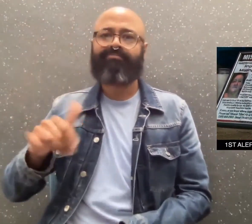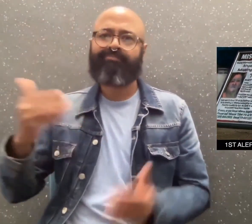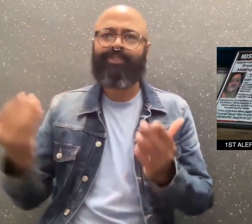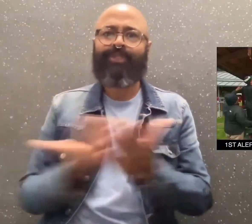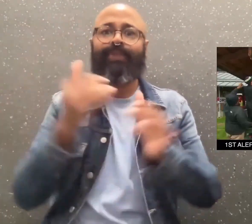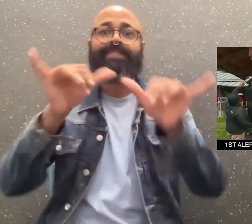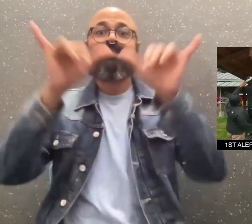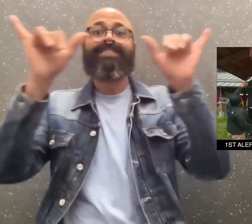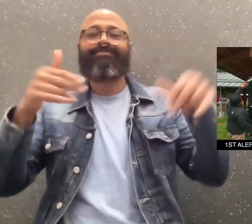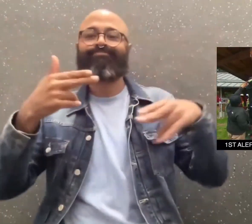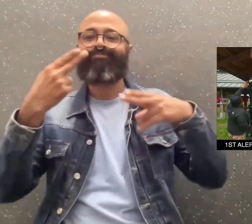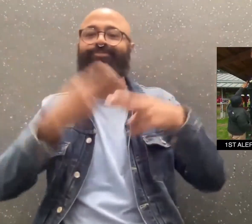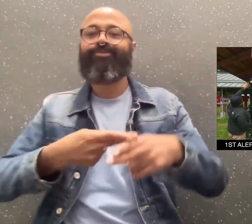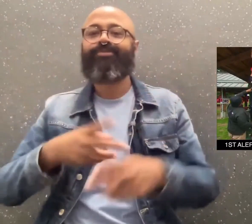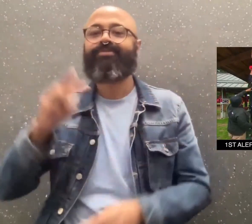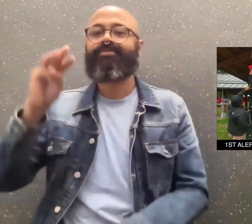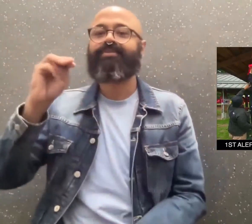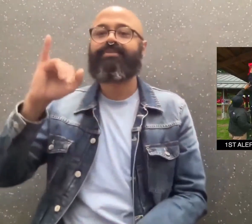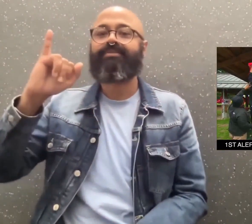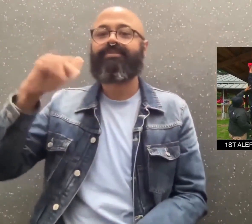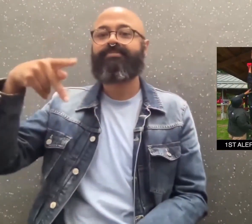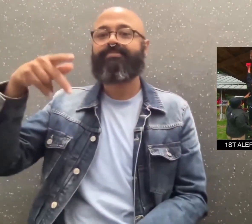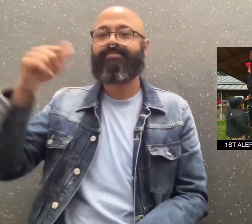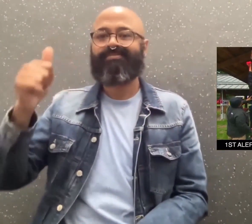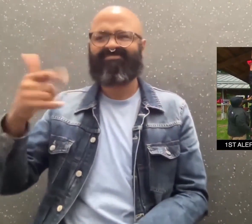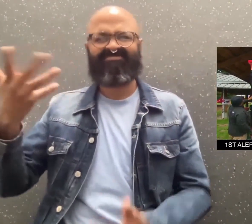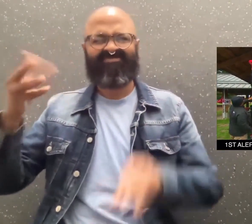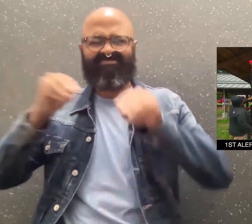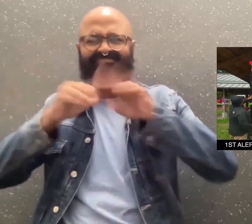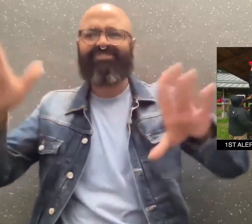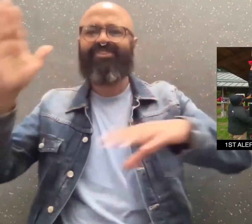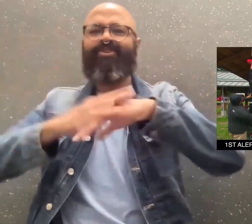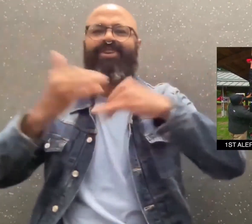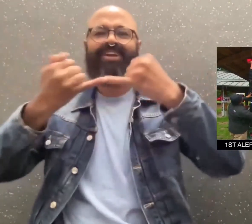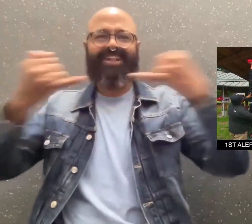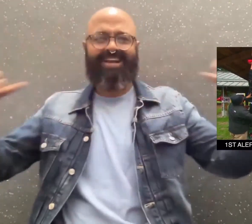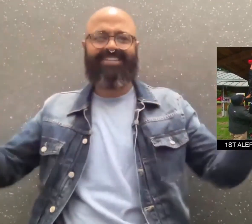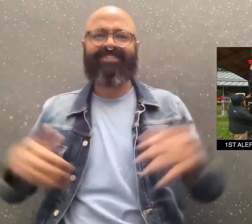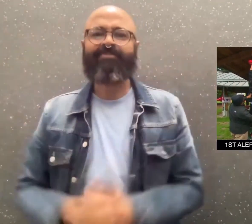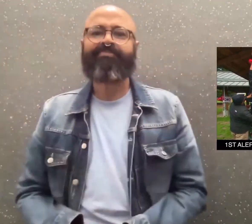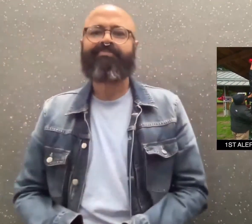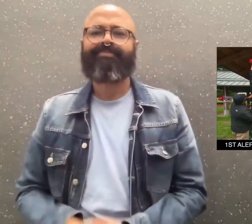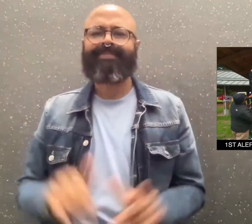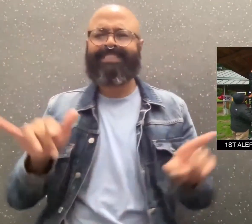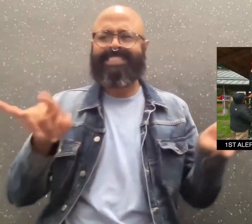The new system called M I P A went online last July.